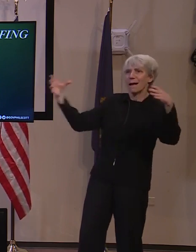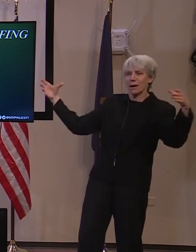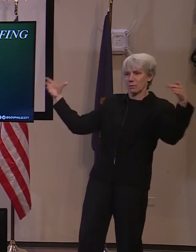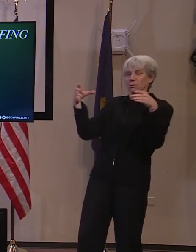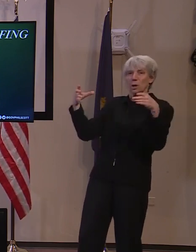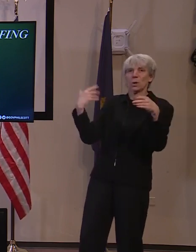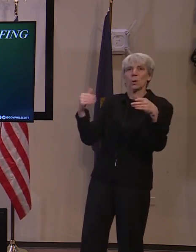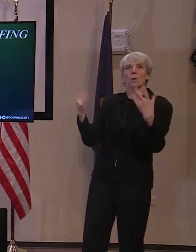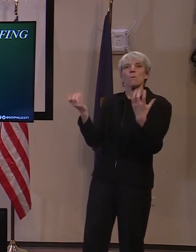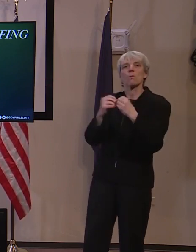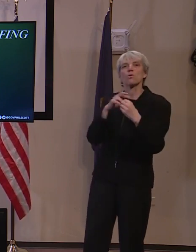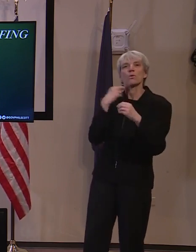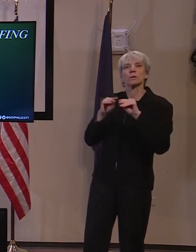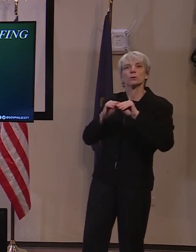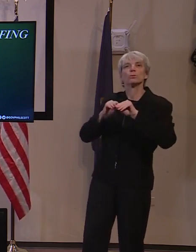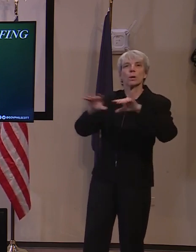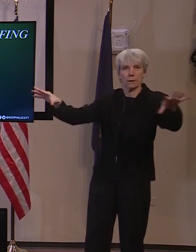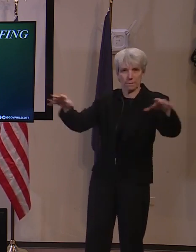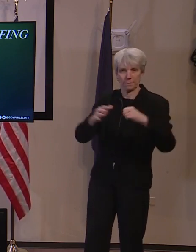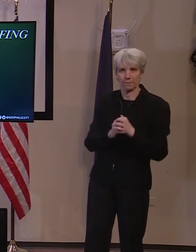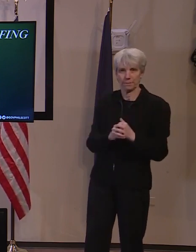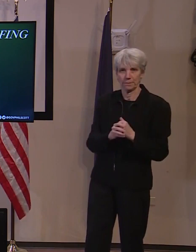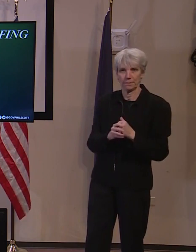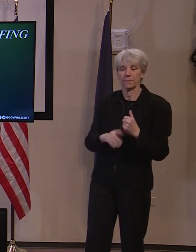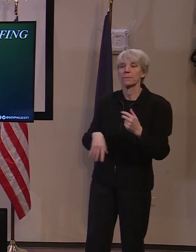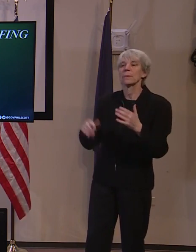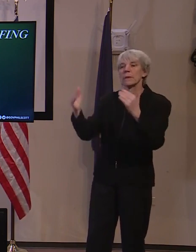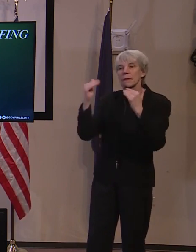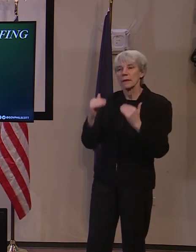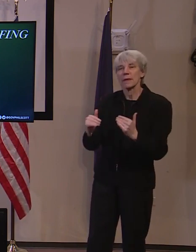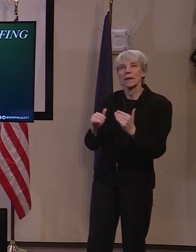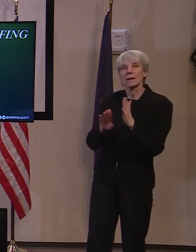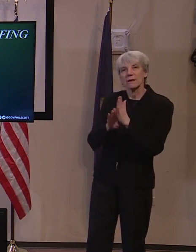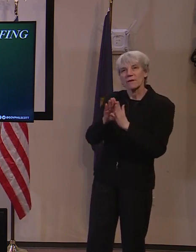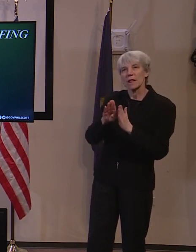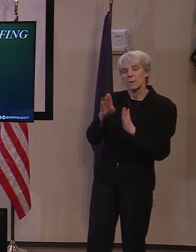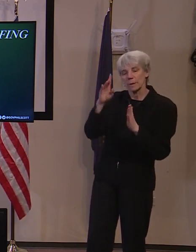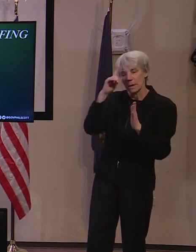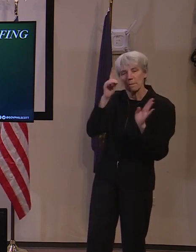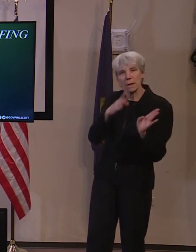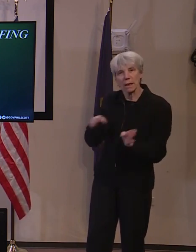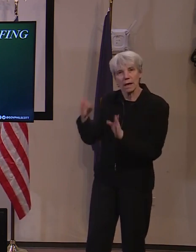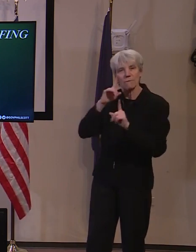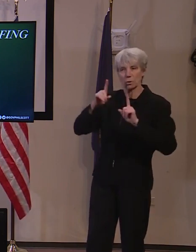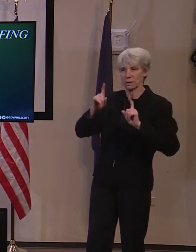Have a strategy for testing. Get tested before you gather to protect everyone.